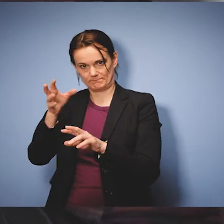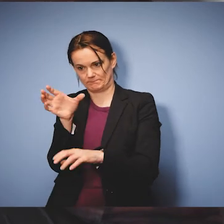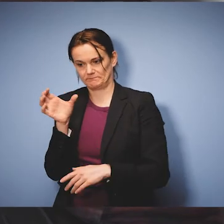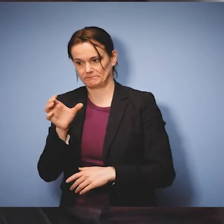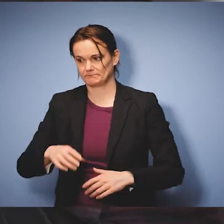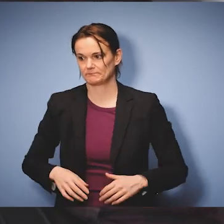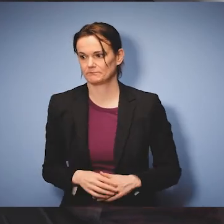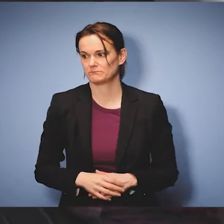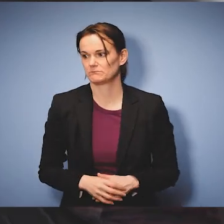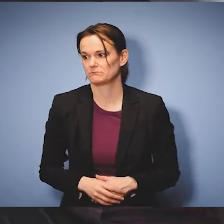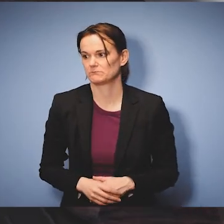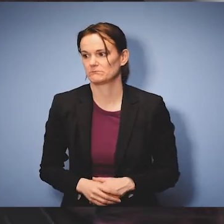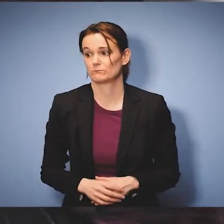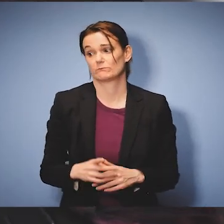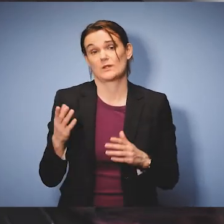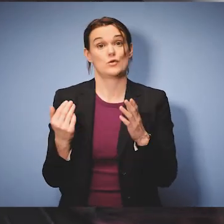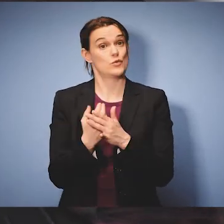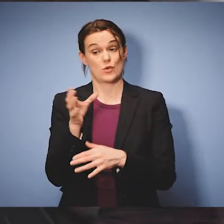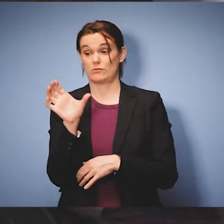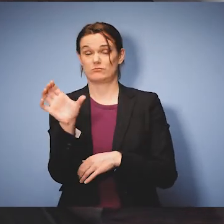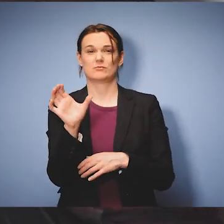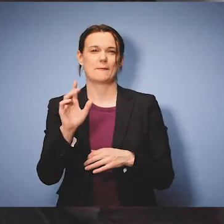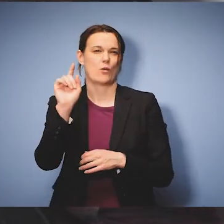New cover plates are about a dollar each and it'll blend right in.